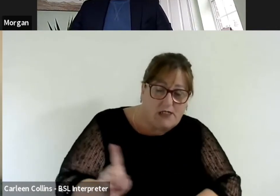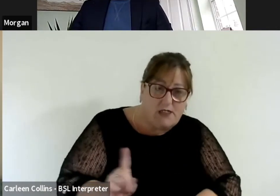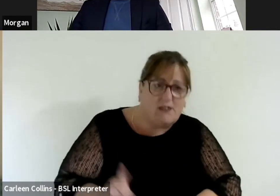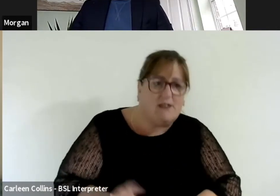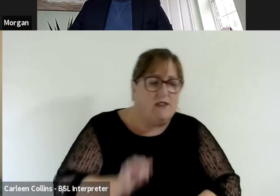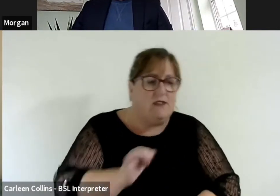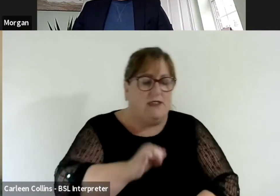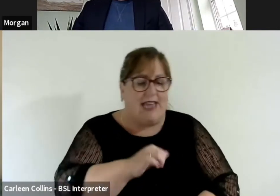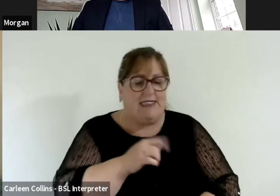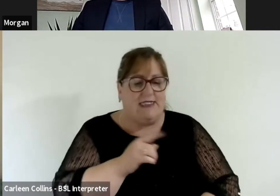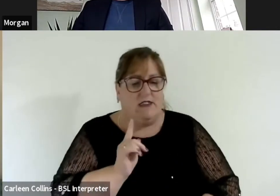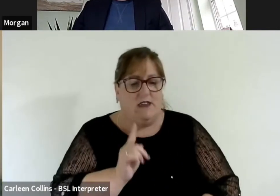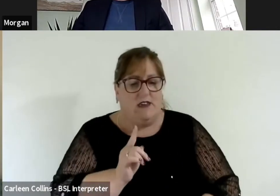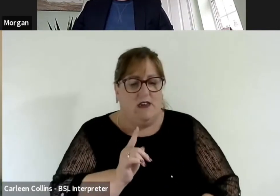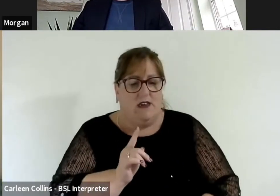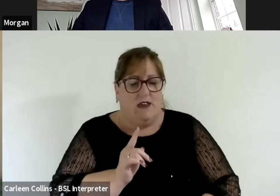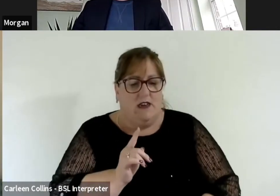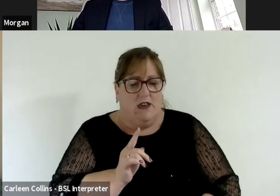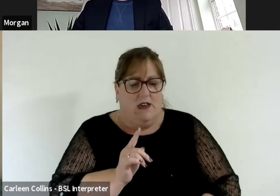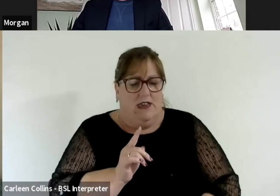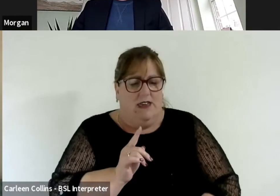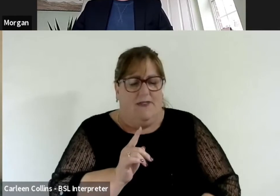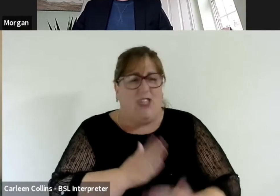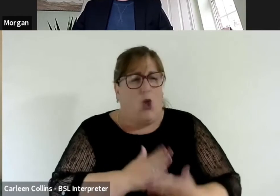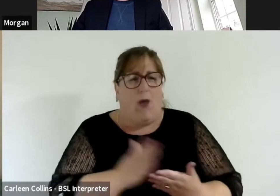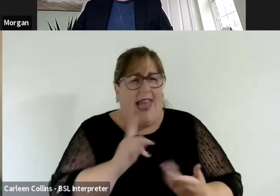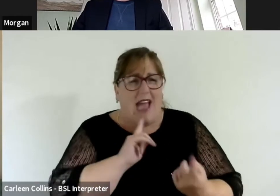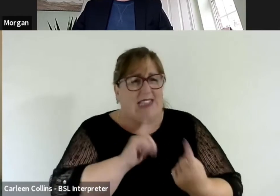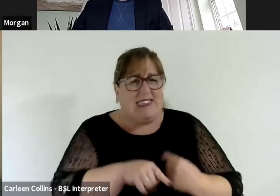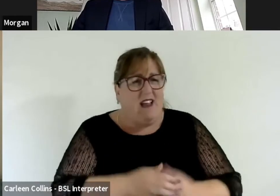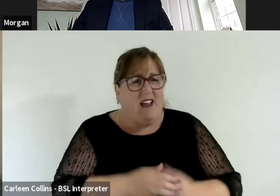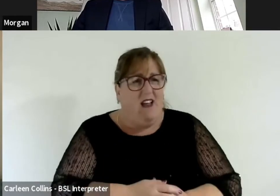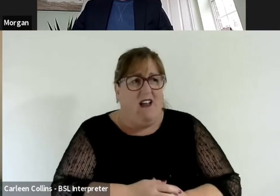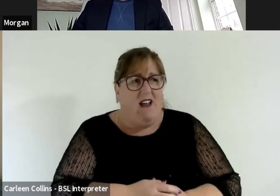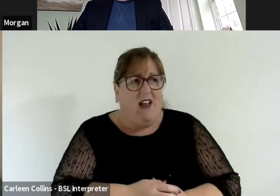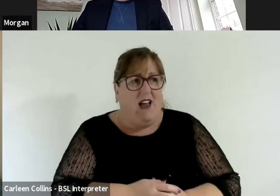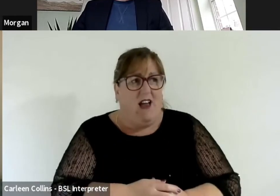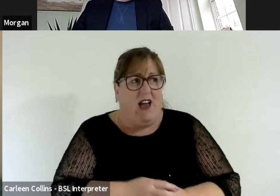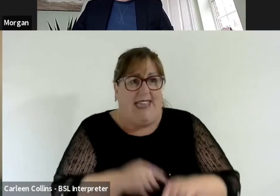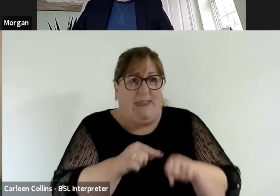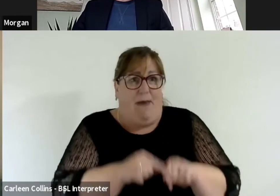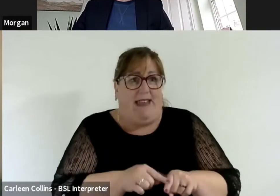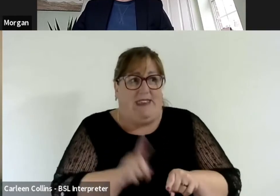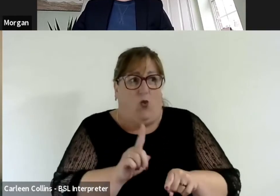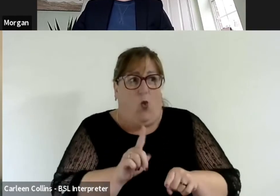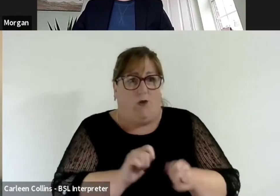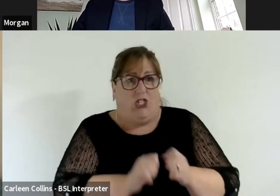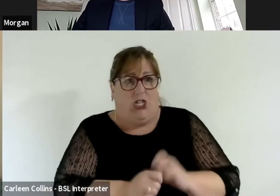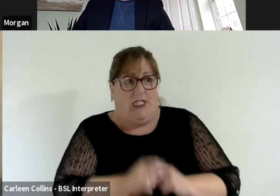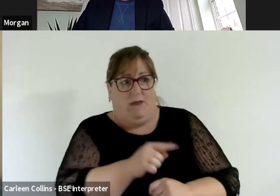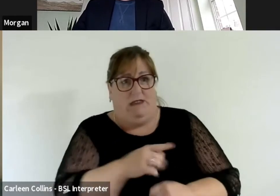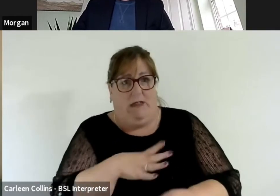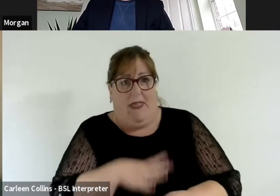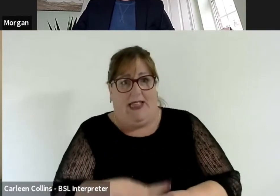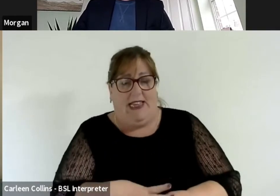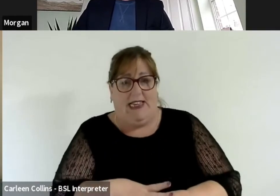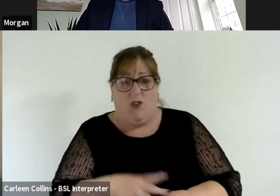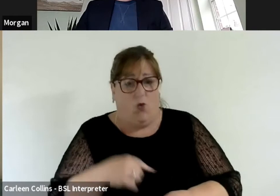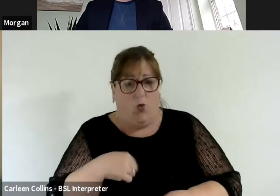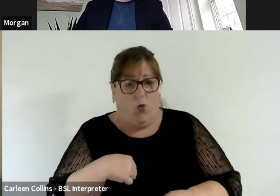I know that disability is very diverse, but can you just step us through that and maybe give us some examples. Yes, as you say, it is such a diverse area, there isn't a clear answer.